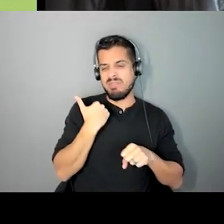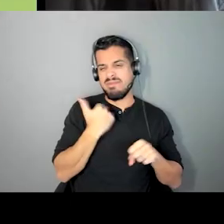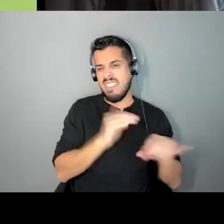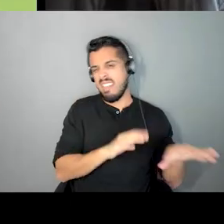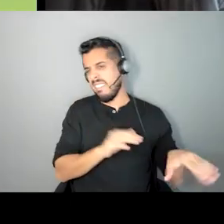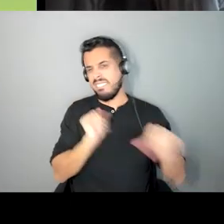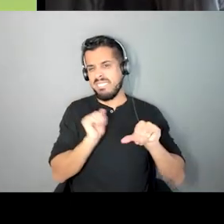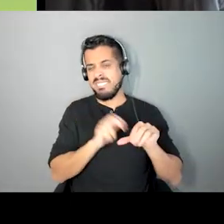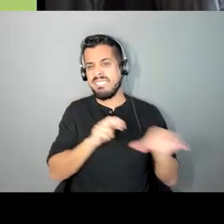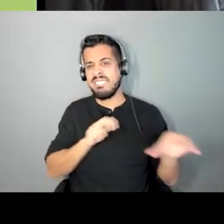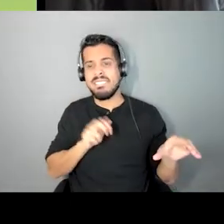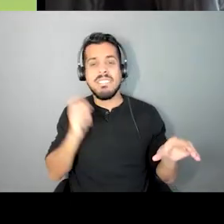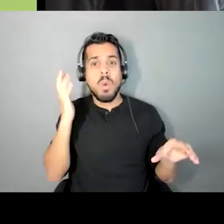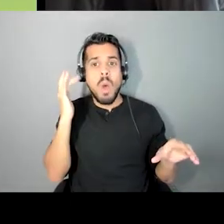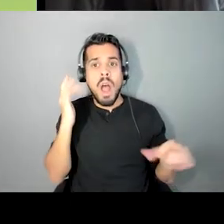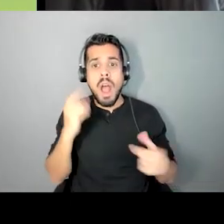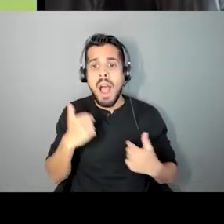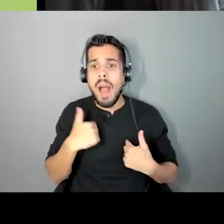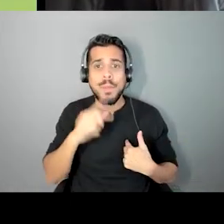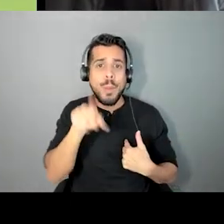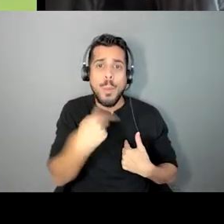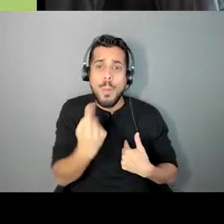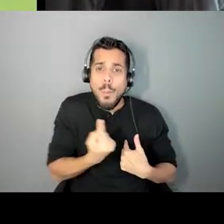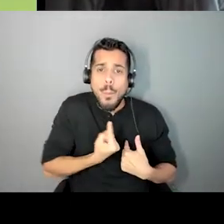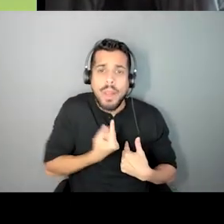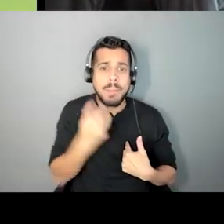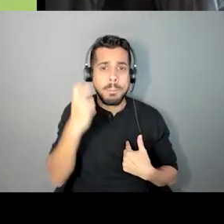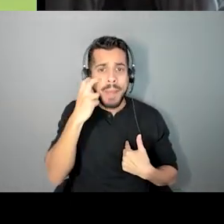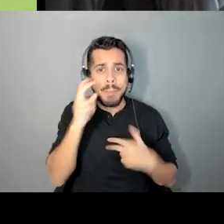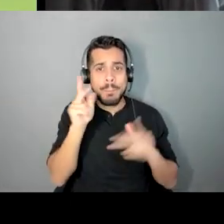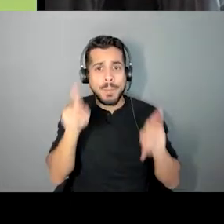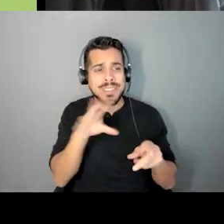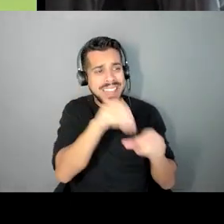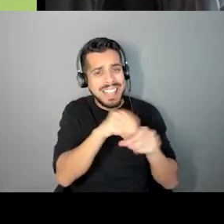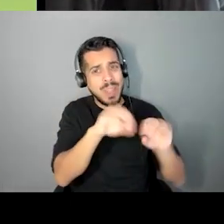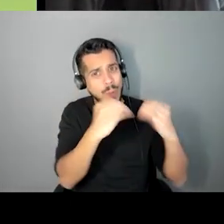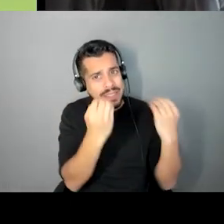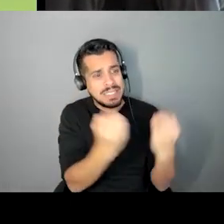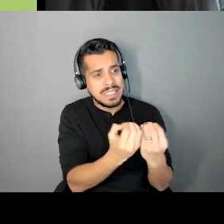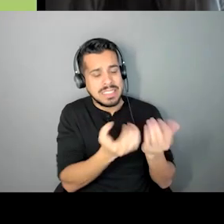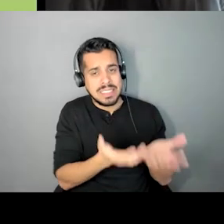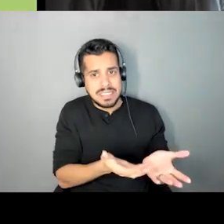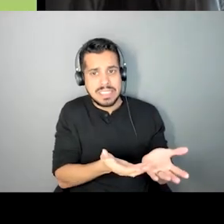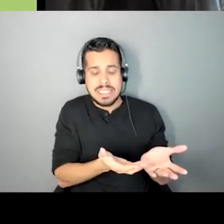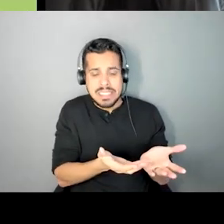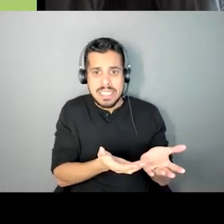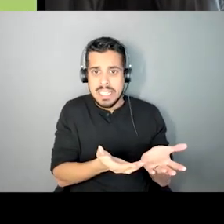the, uh... the only blind person in the organization. However, it wasn't-- it wasn't just blindness.